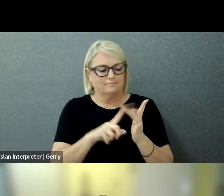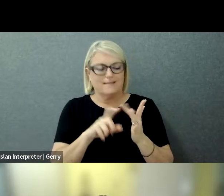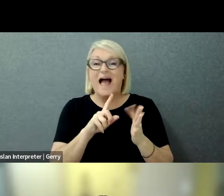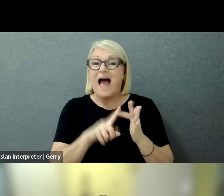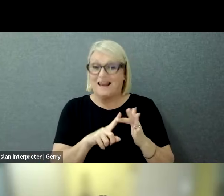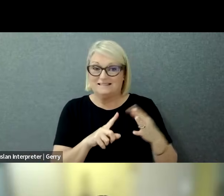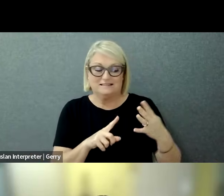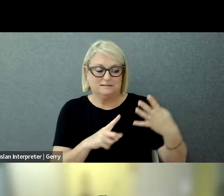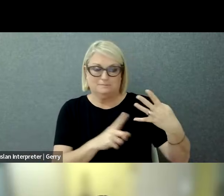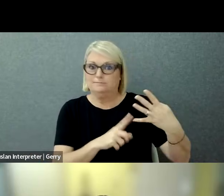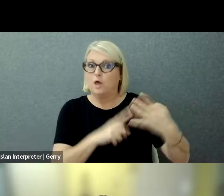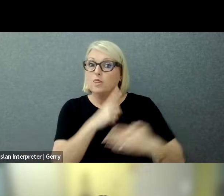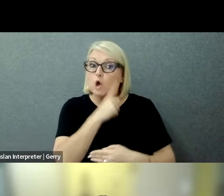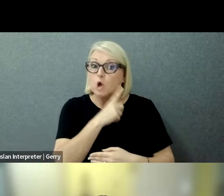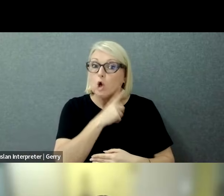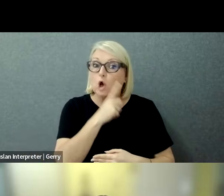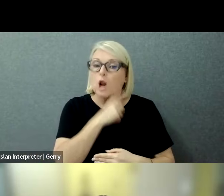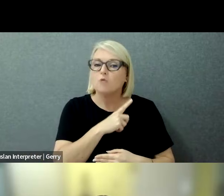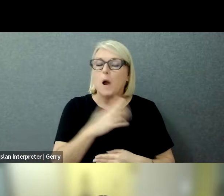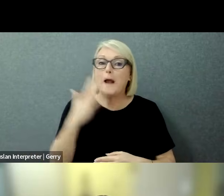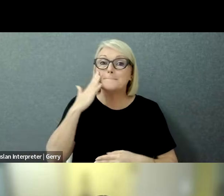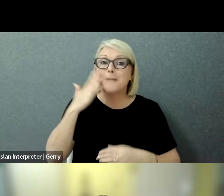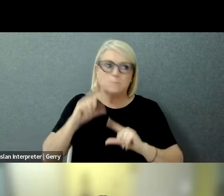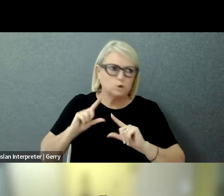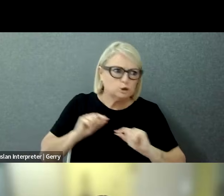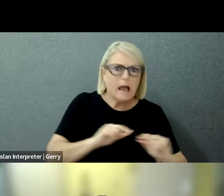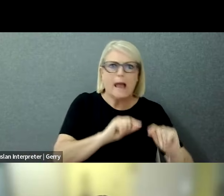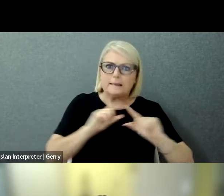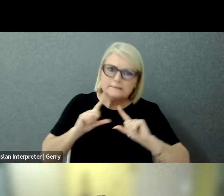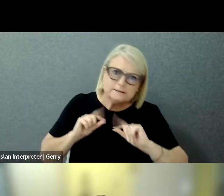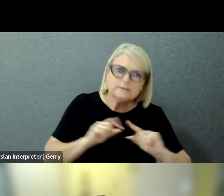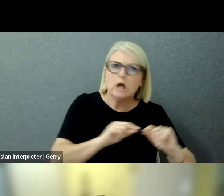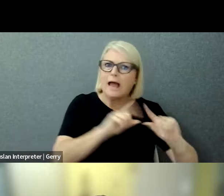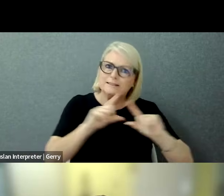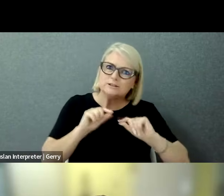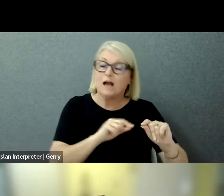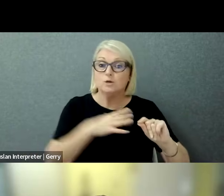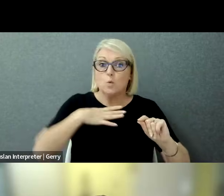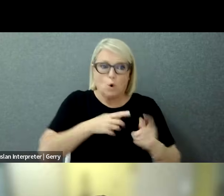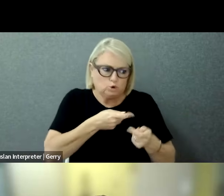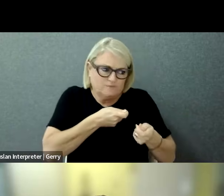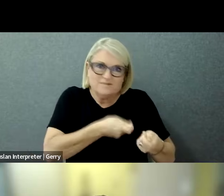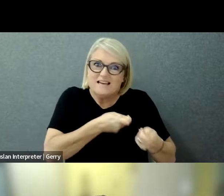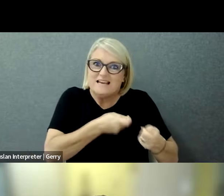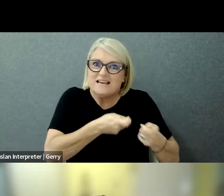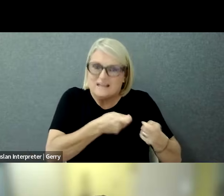to be chased around by mum trying to feed her and the goal was about having Alice being able to sit